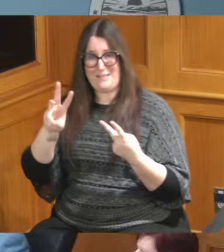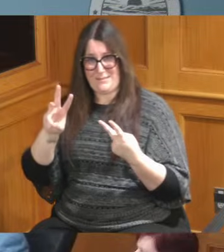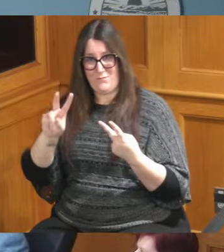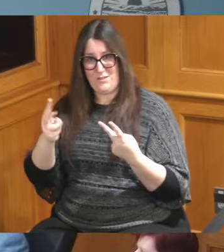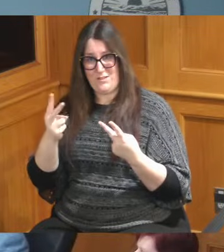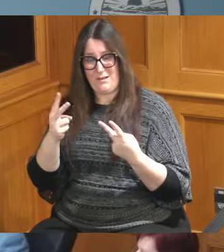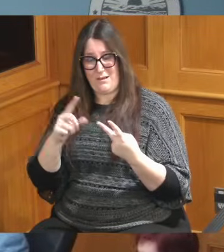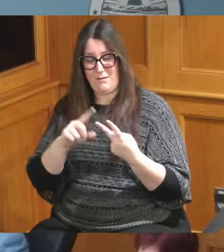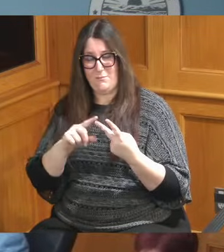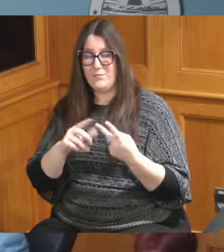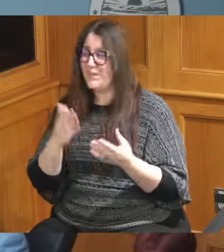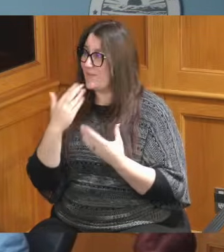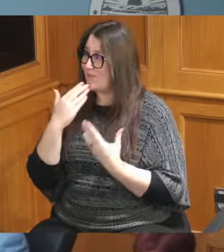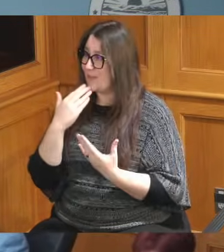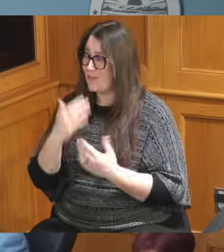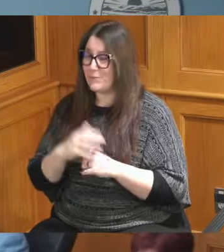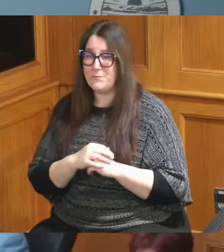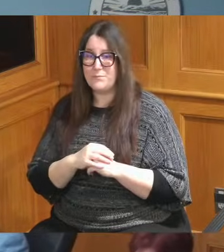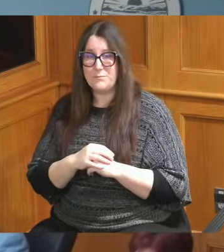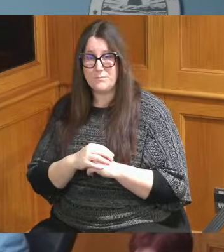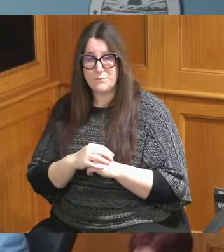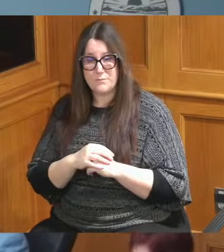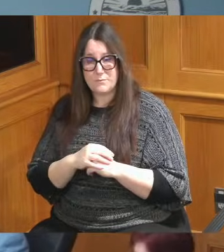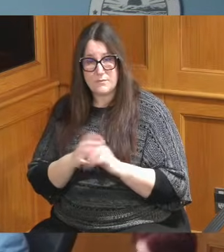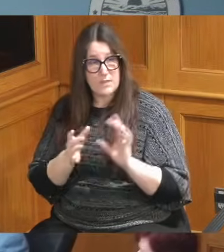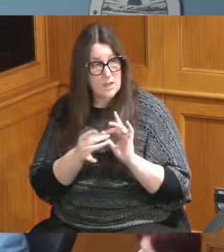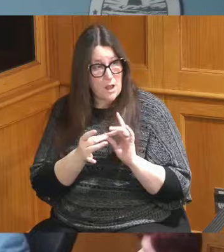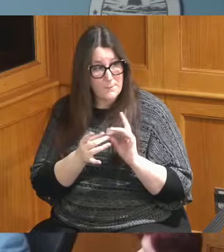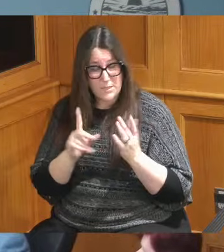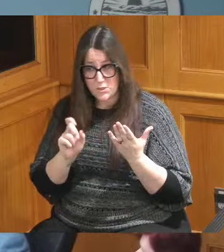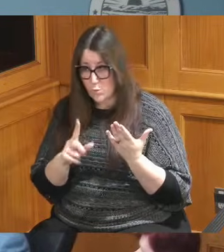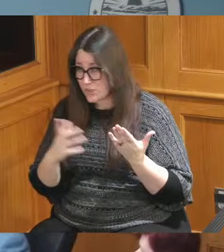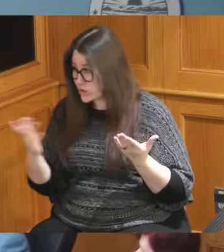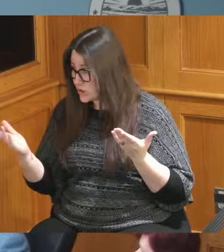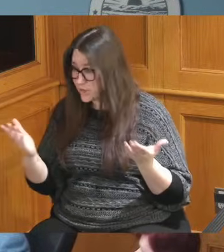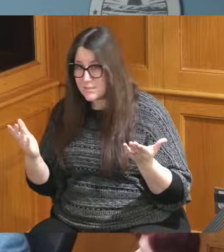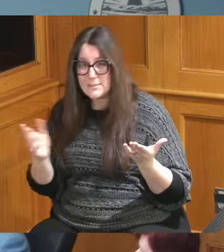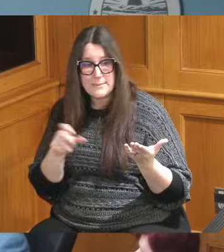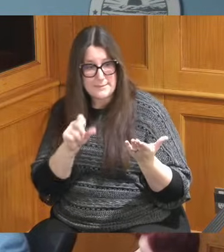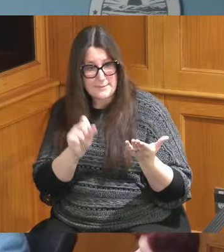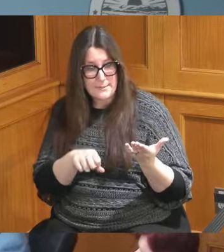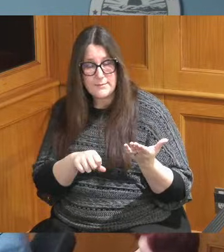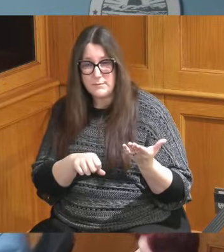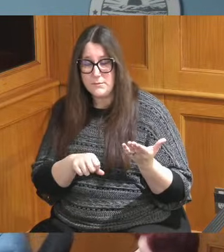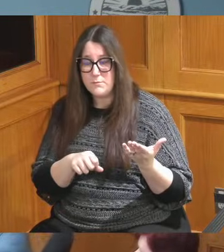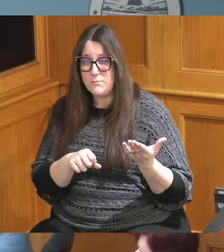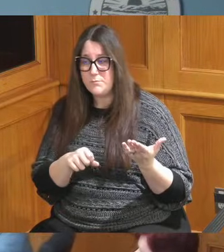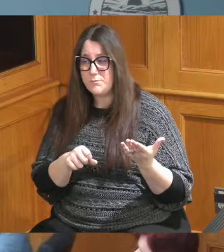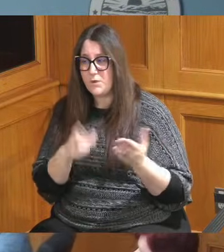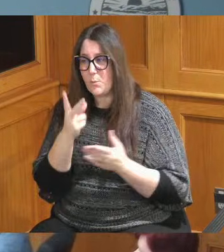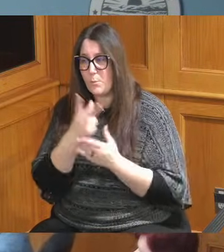Okay. Thank you so much. Are there any comments or questions? Uh, yes. I have on both items number